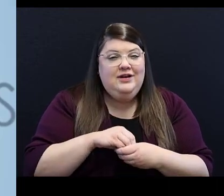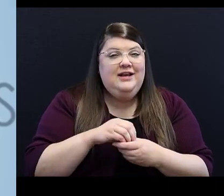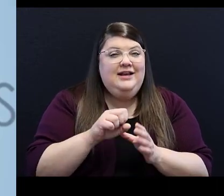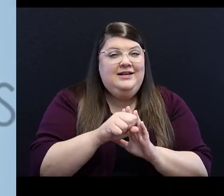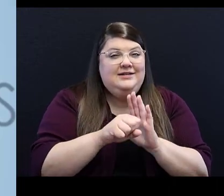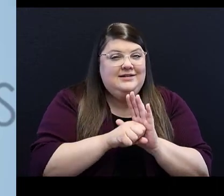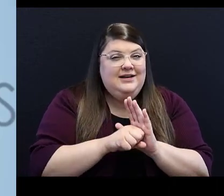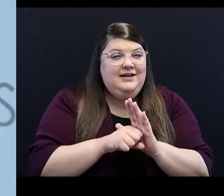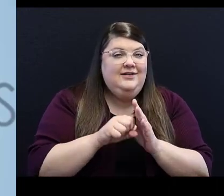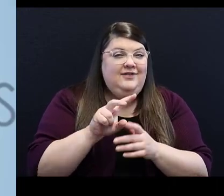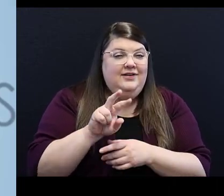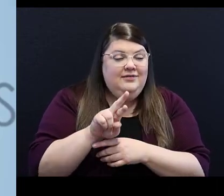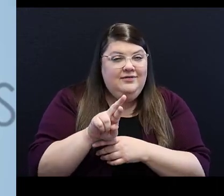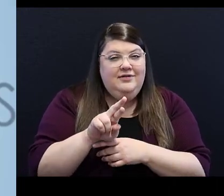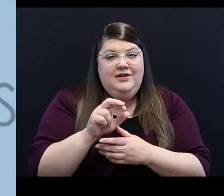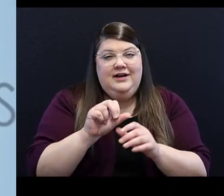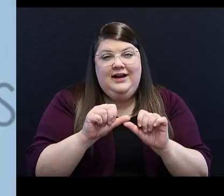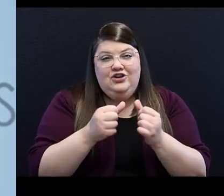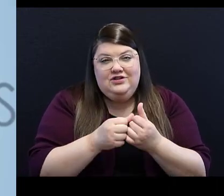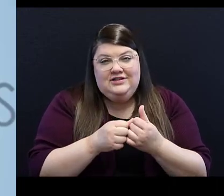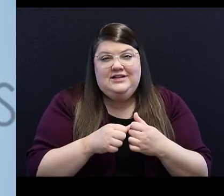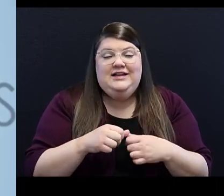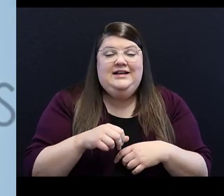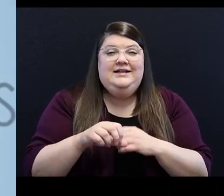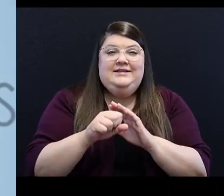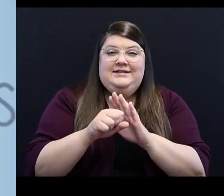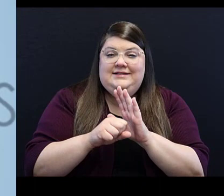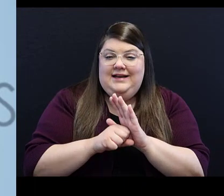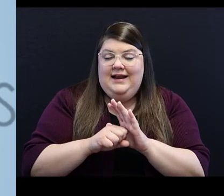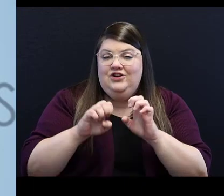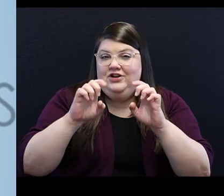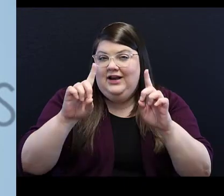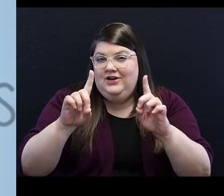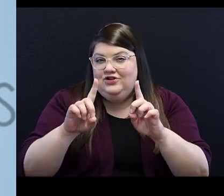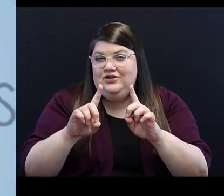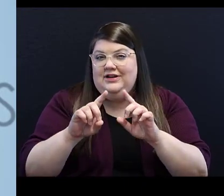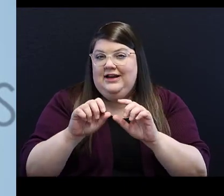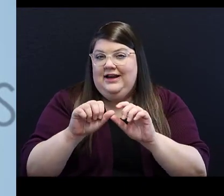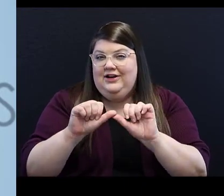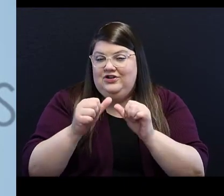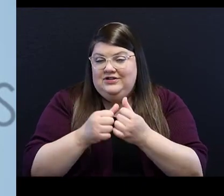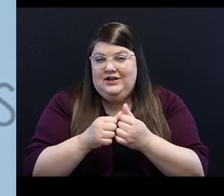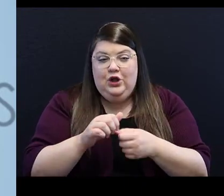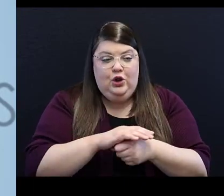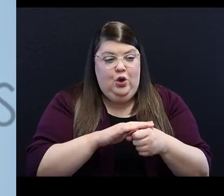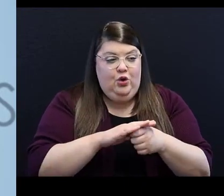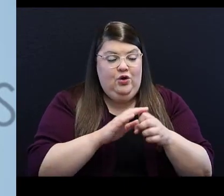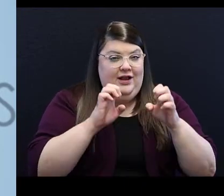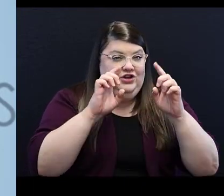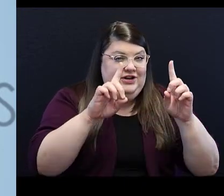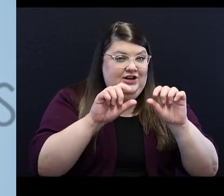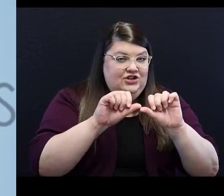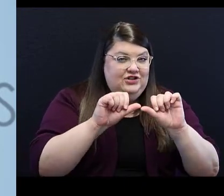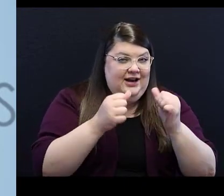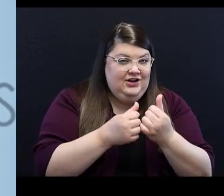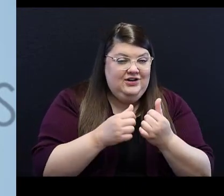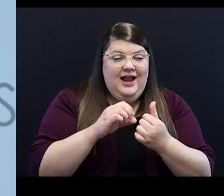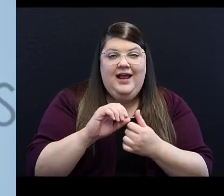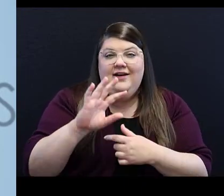agencies, State educational agencies, local educational agencies, and federally funded